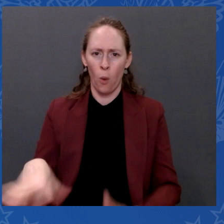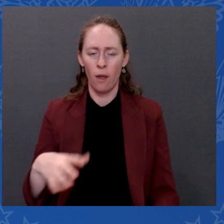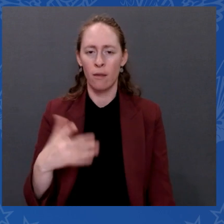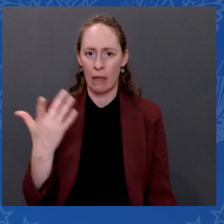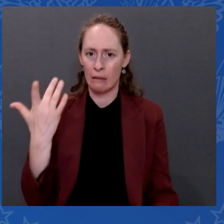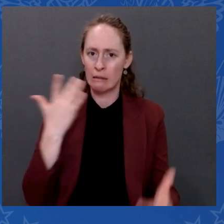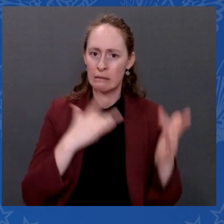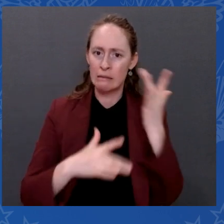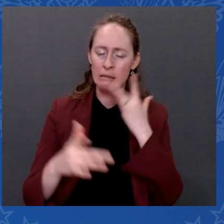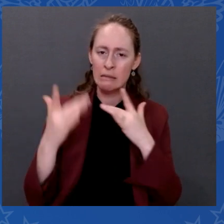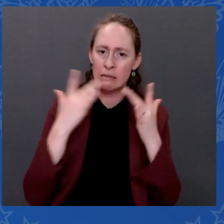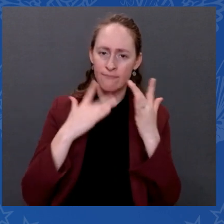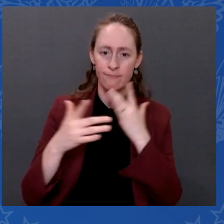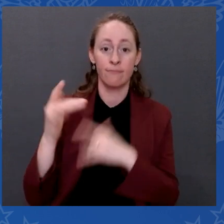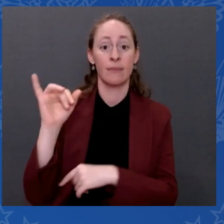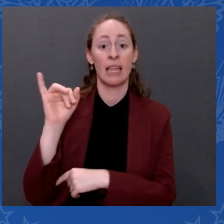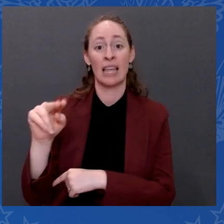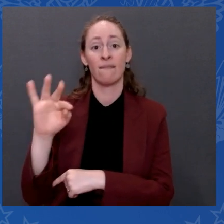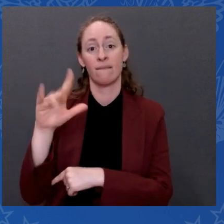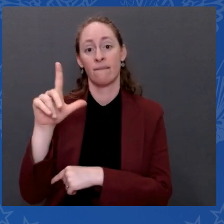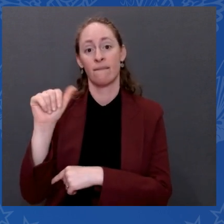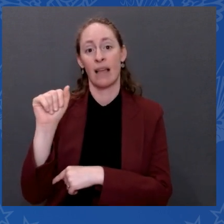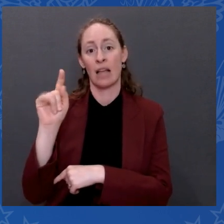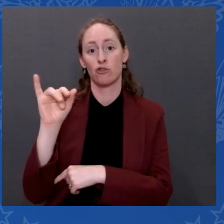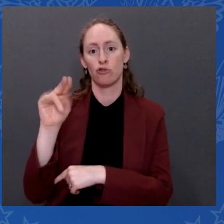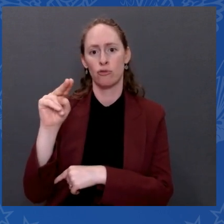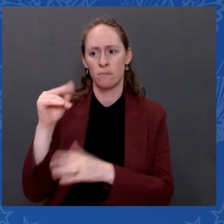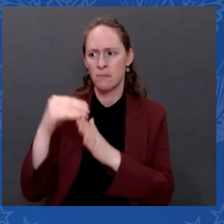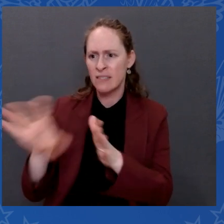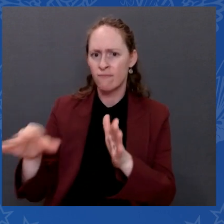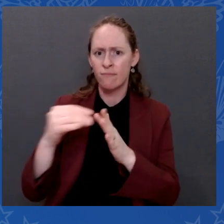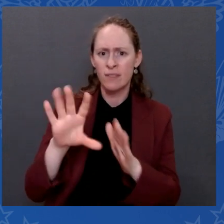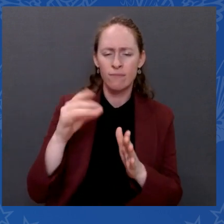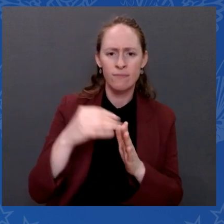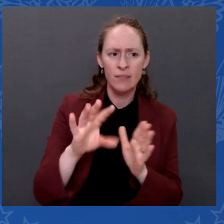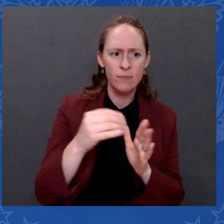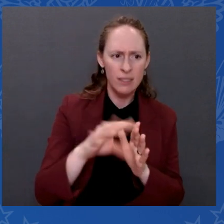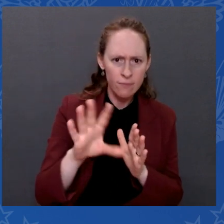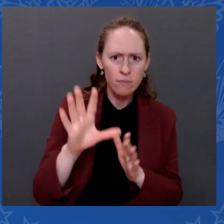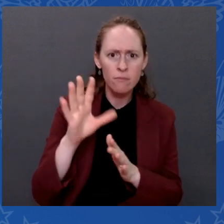one third of it was due to the high price of automobiles. You know why?